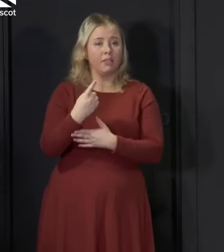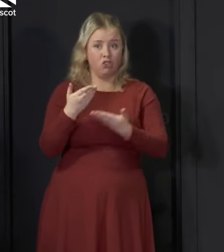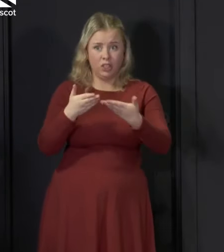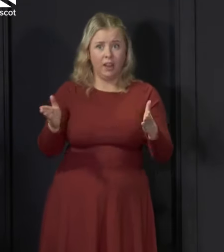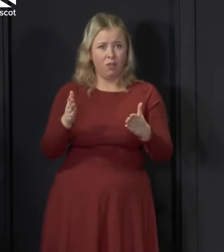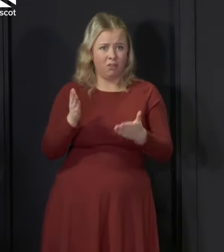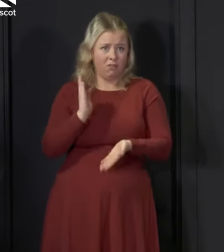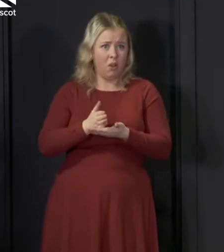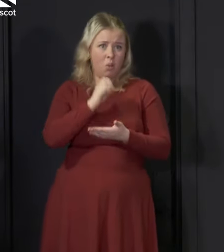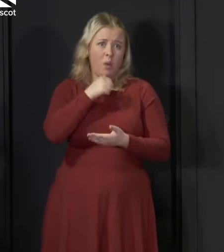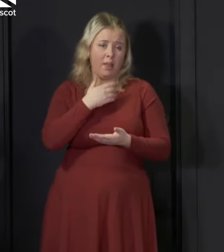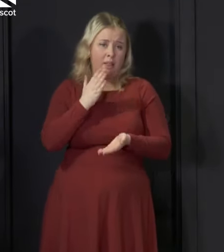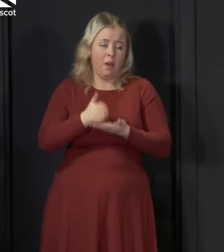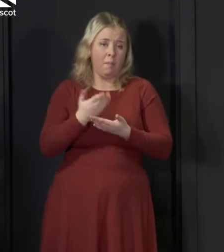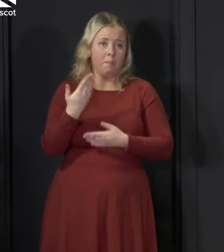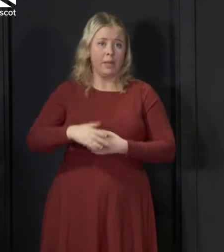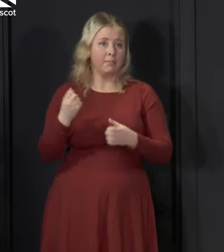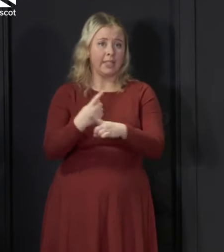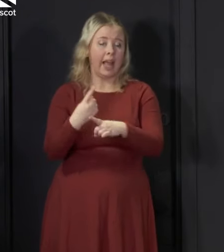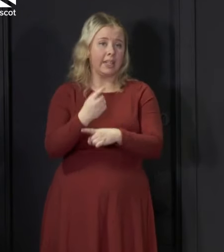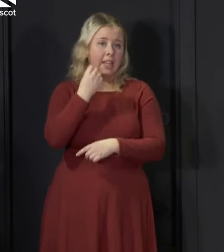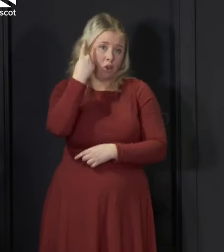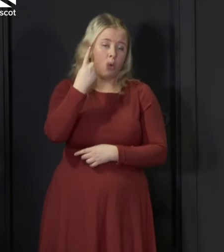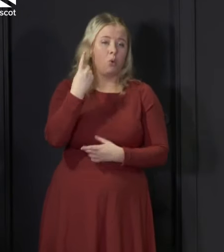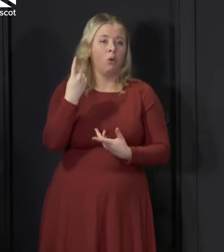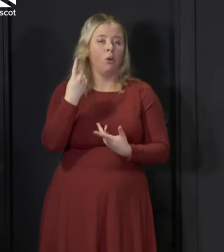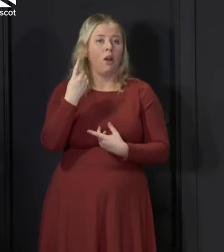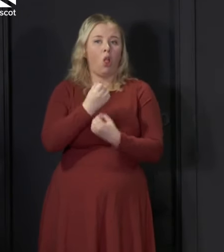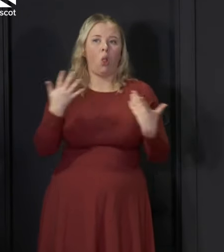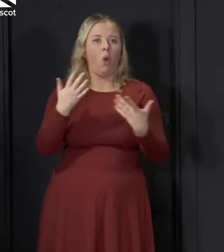of course we'll have made mistakes. All governments are dealing with an unprecedented situation,